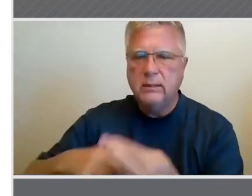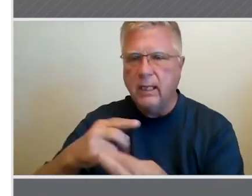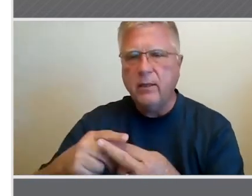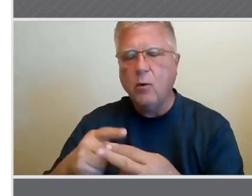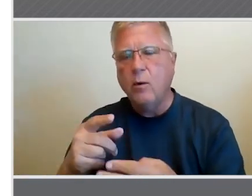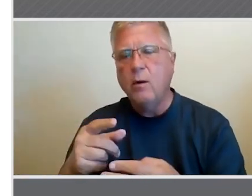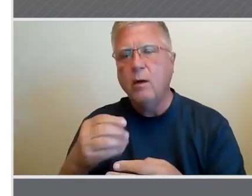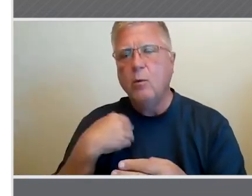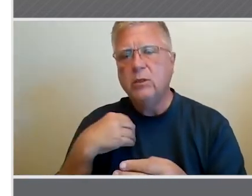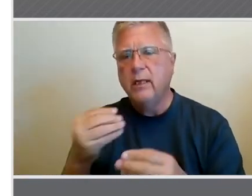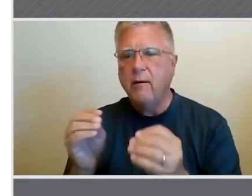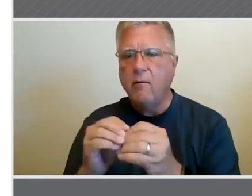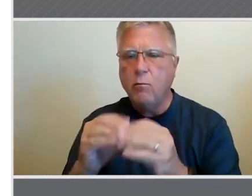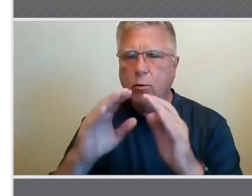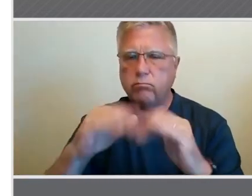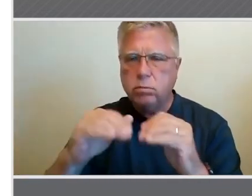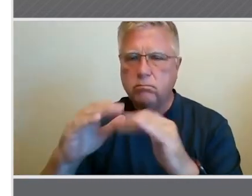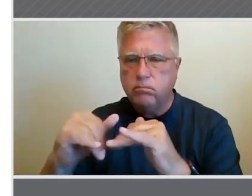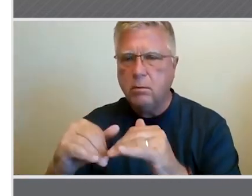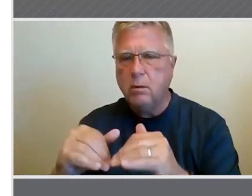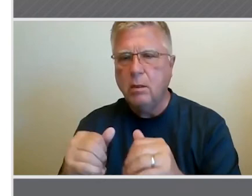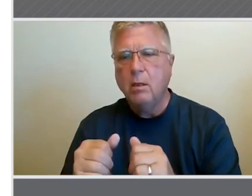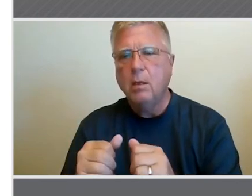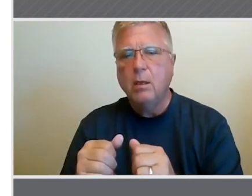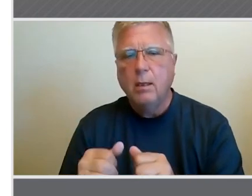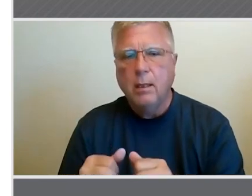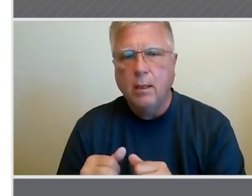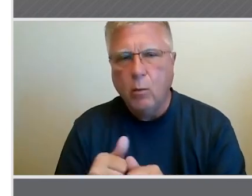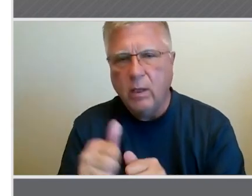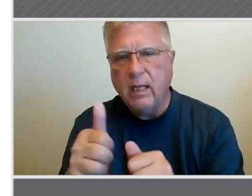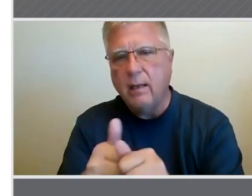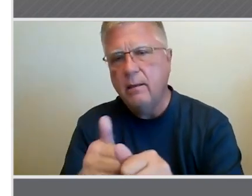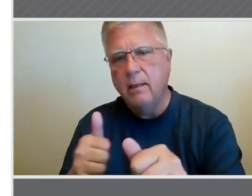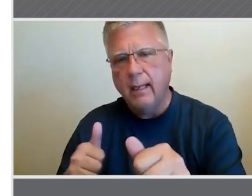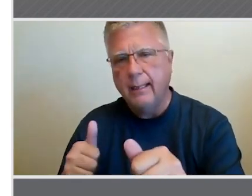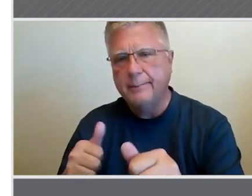without the pause that occurred.